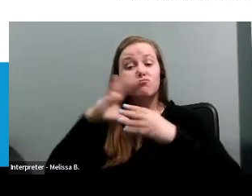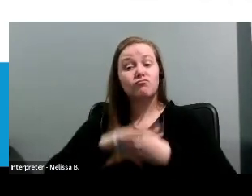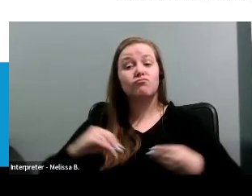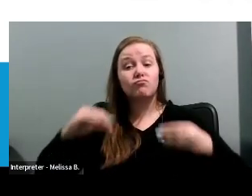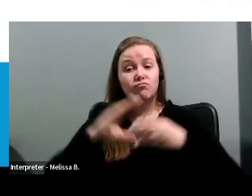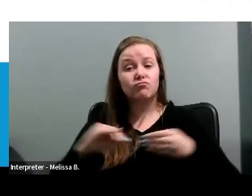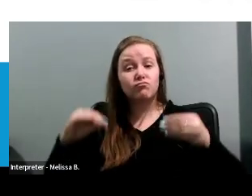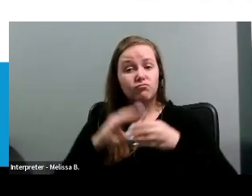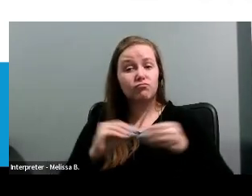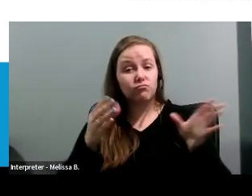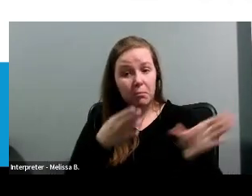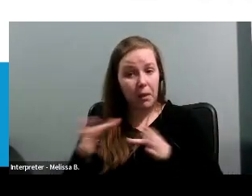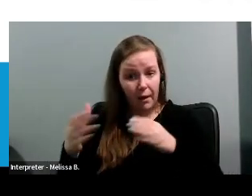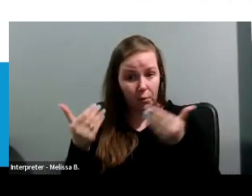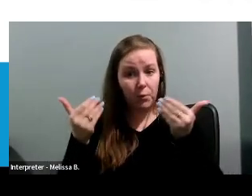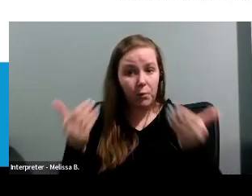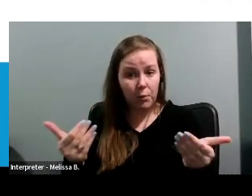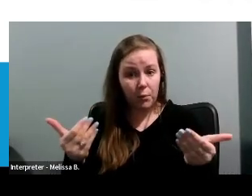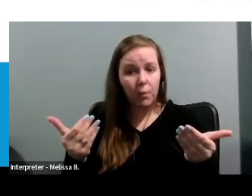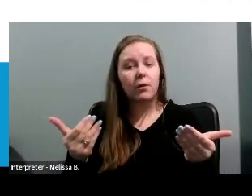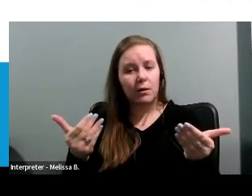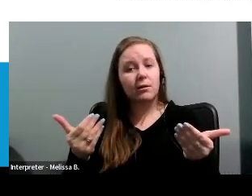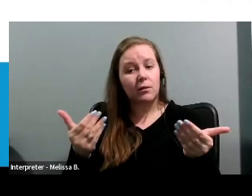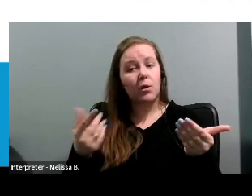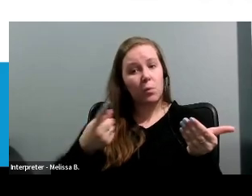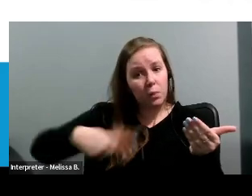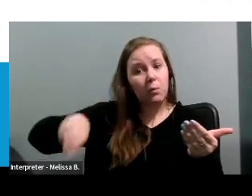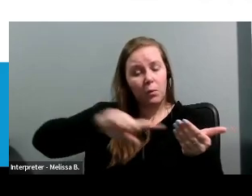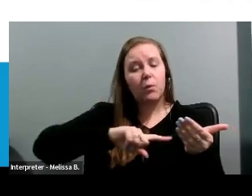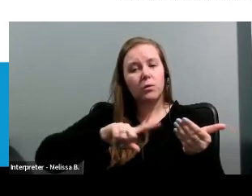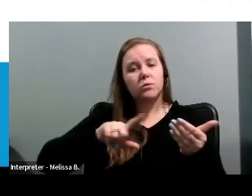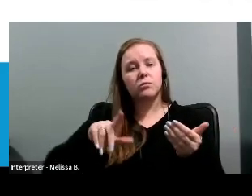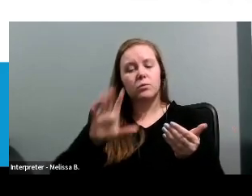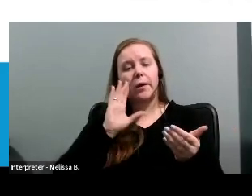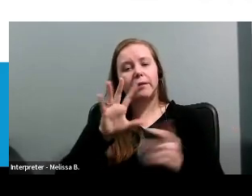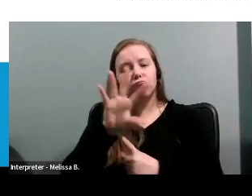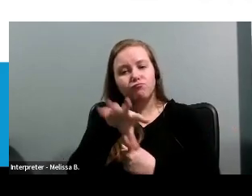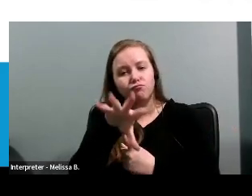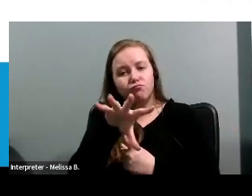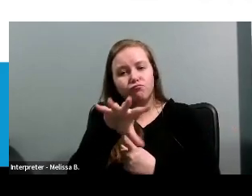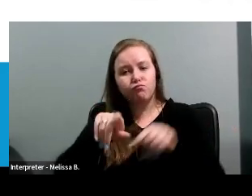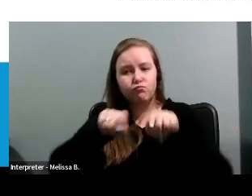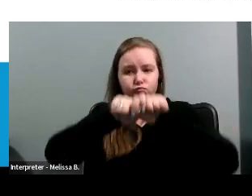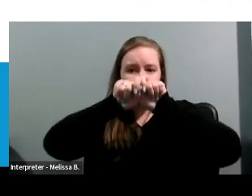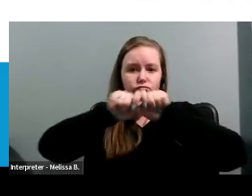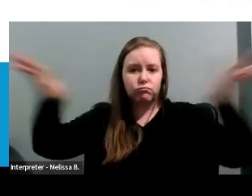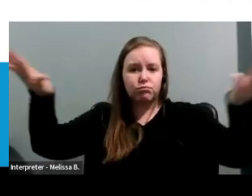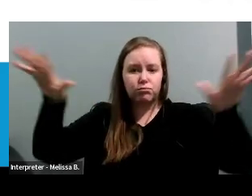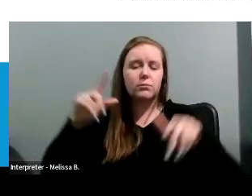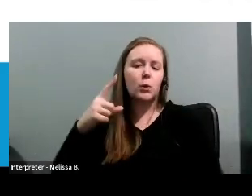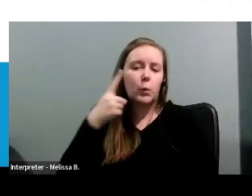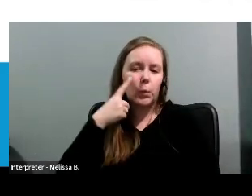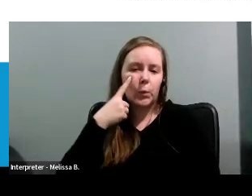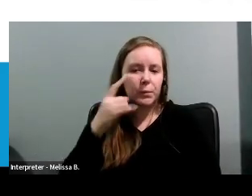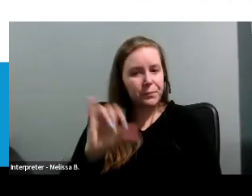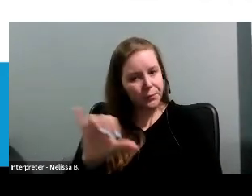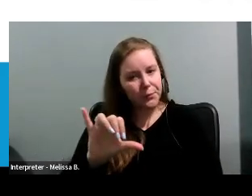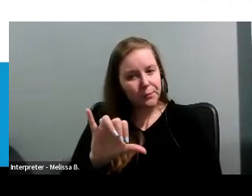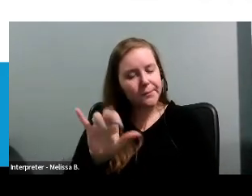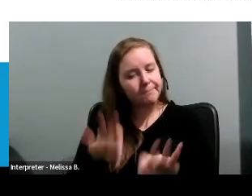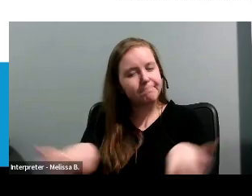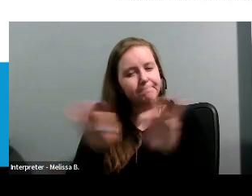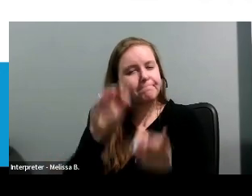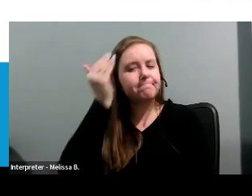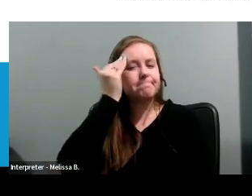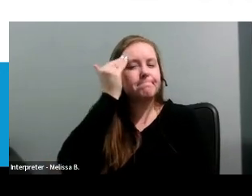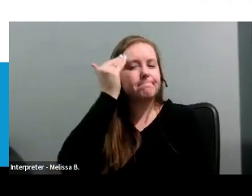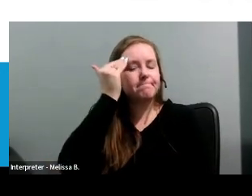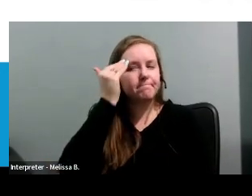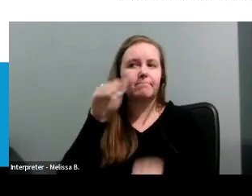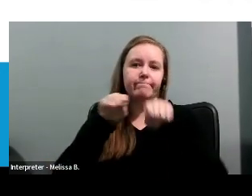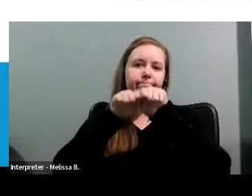Shannon Spencer (she/her): These are also being livestreamed on YouTube at the same time, so just keep that in mind as you're speaking and sharing your deputations.